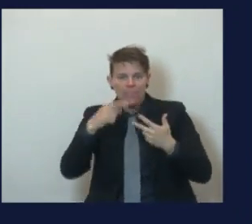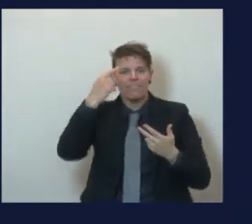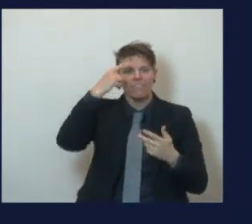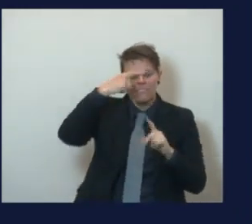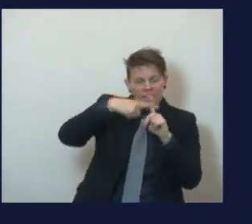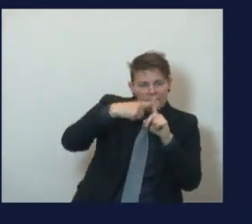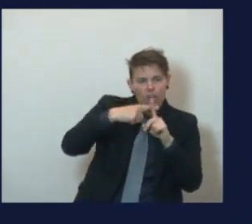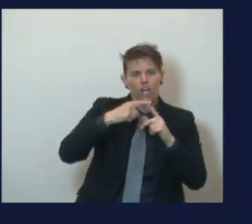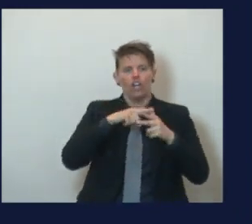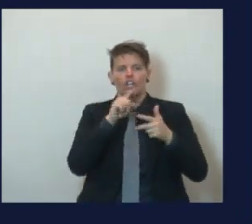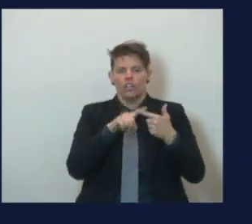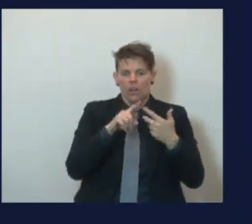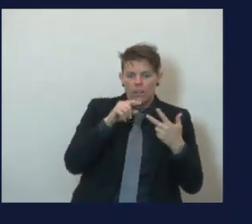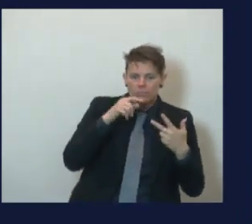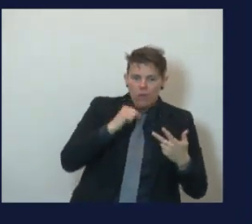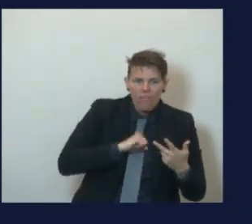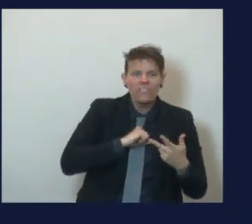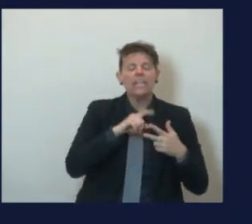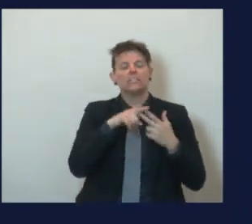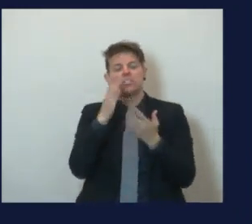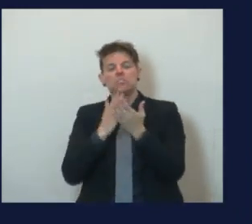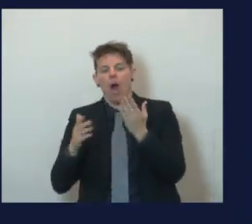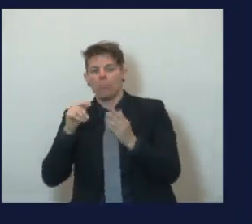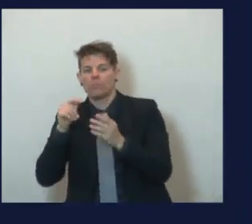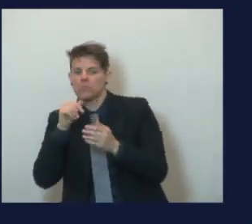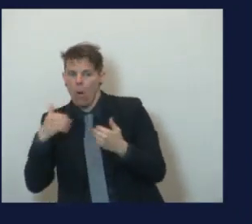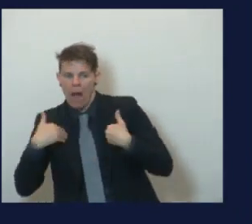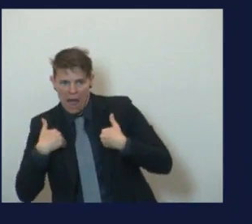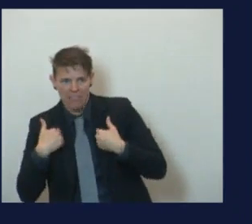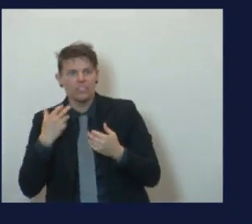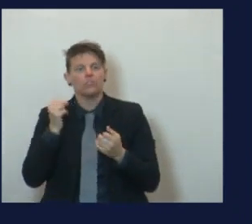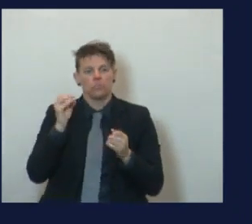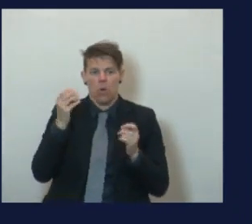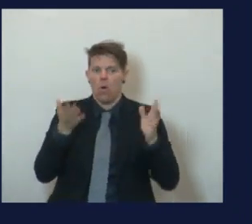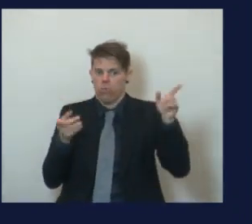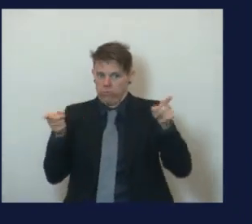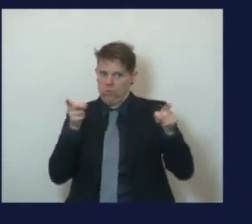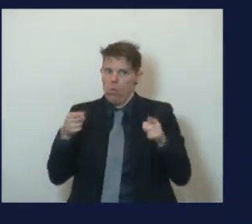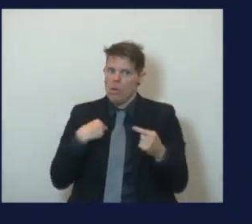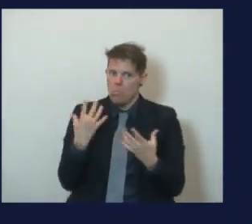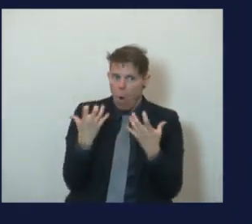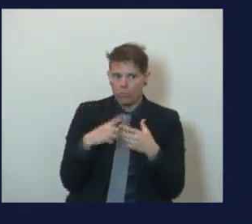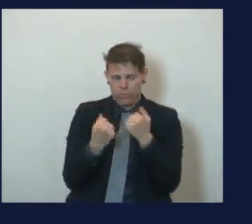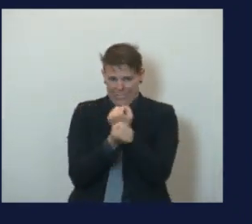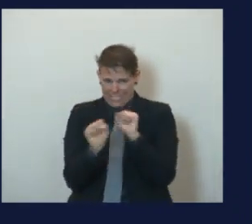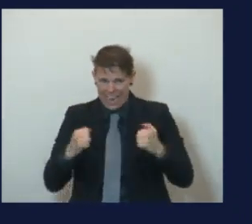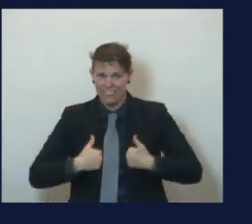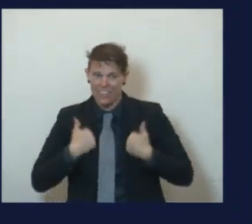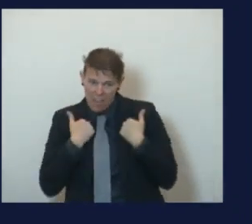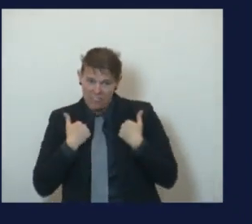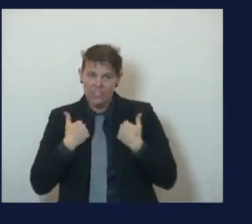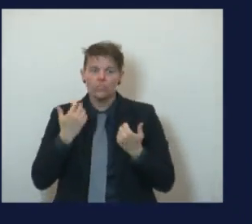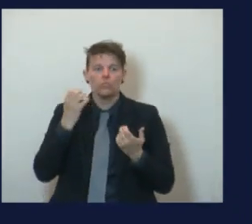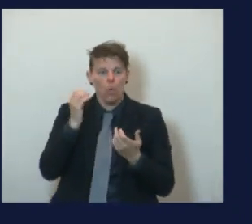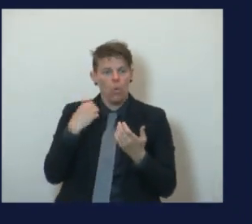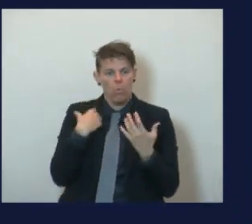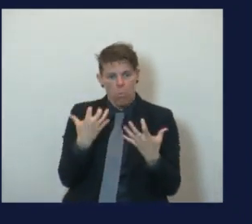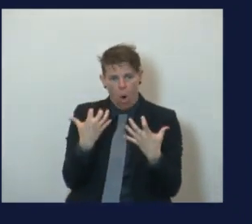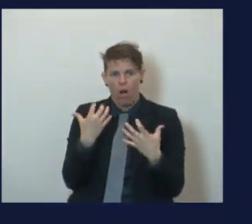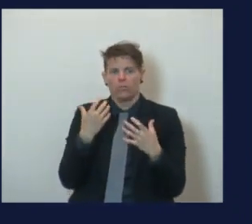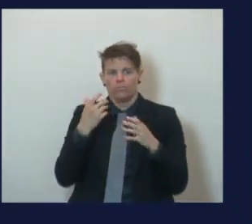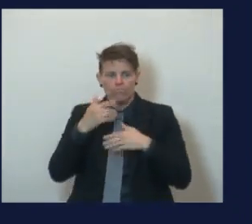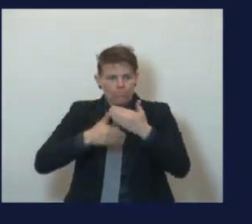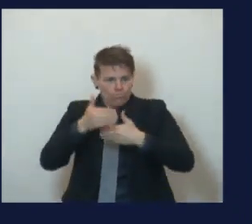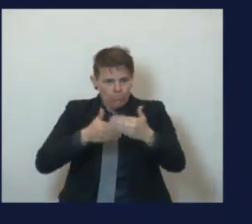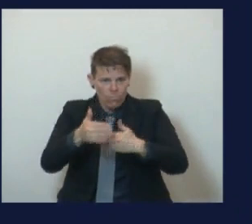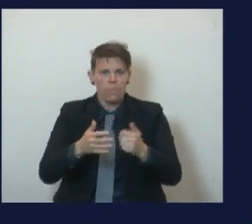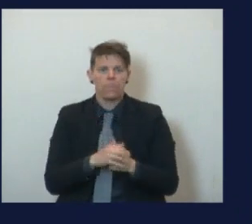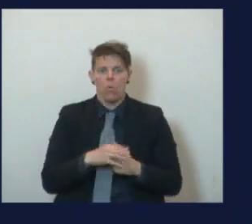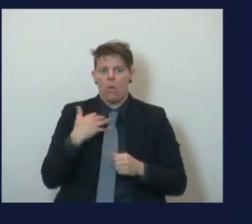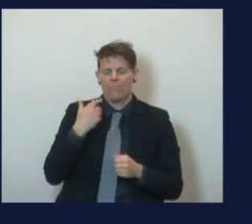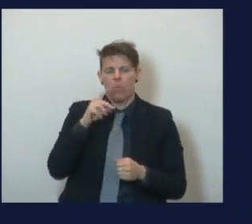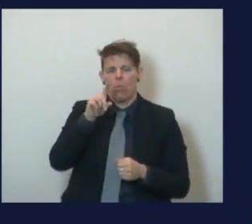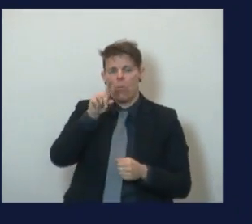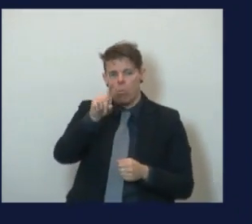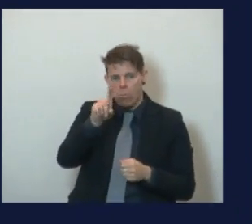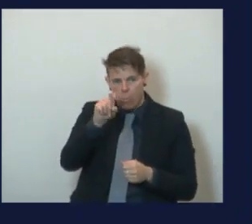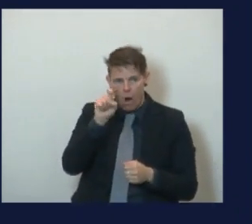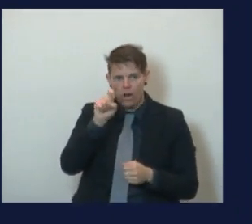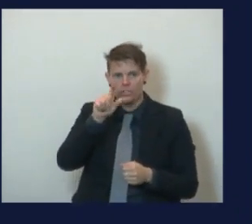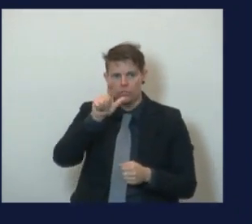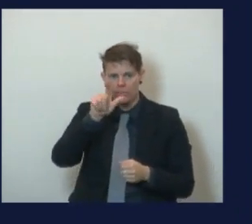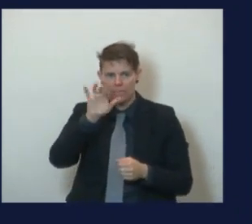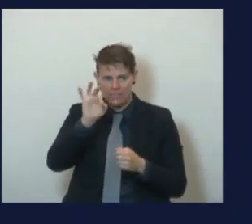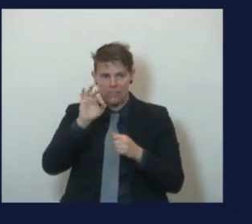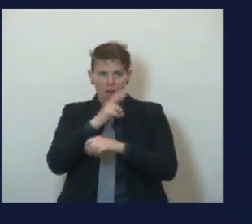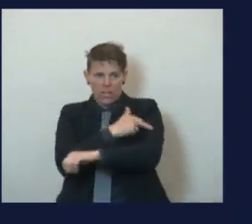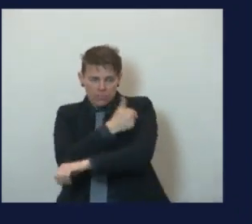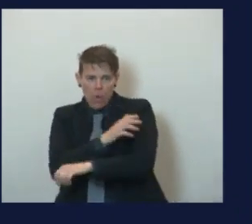SO THE MORE WE DO THE MORE WE’RE GOING TO FIND OUT ABOUT WHICH MEANS THE MORE WE MANAGE THE VIRUS TRANSMISSION THE MORE LIVES WE SAVE AND THAT IS WHAT WE’RE AIMING TO DO.